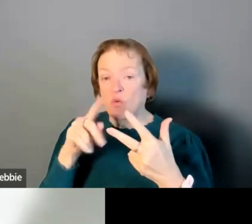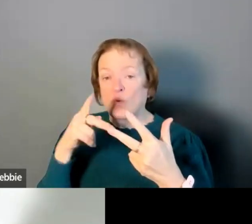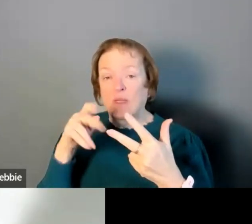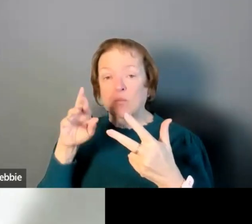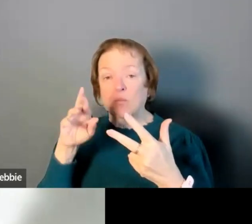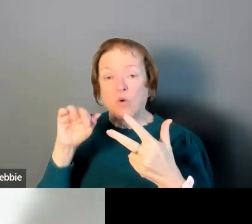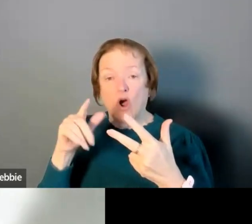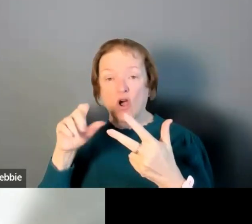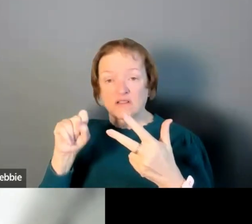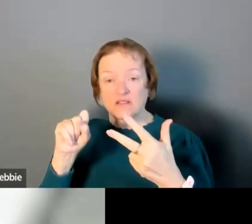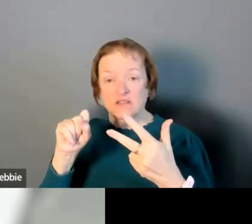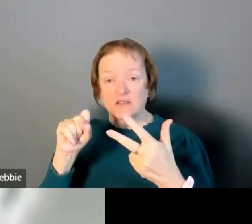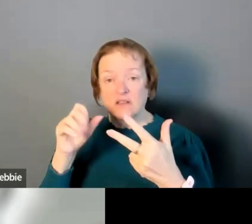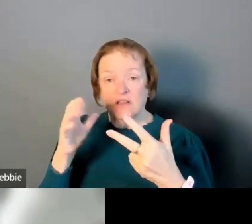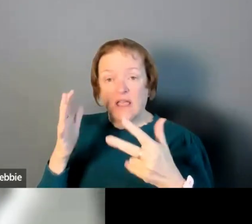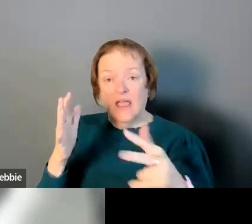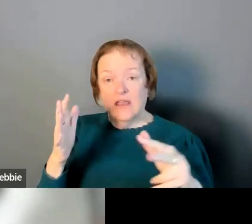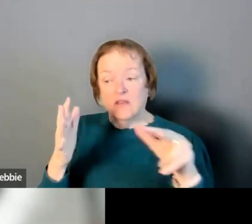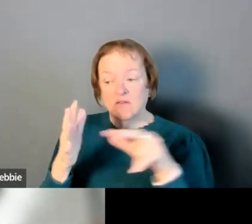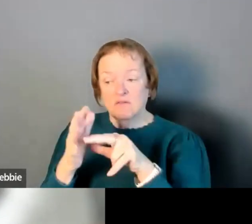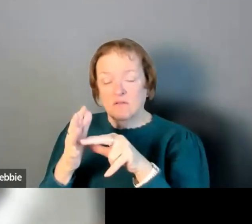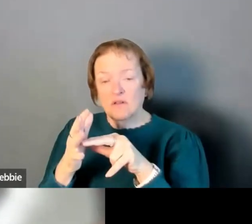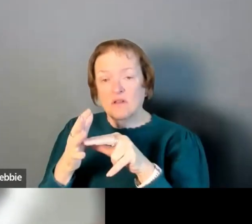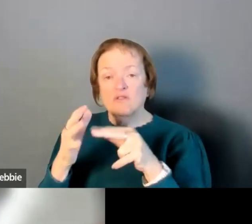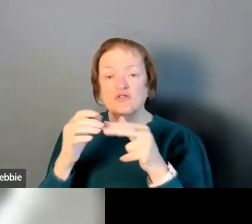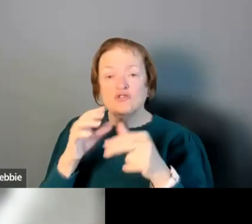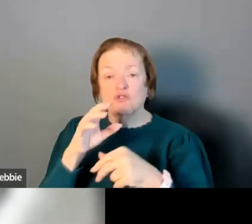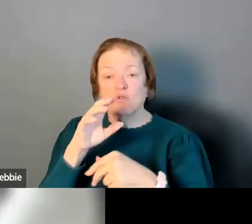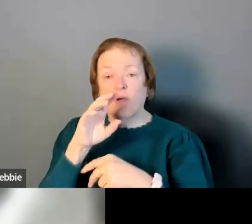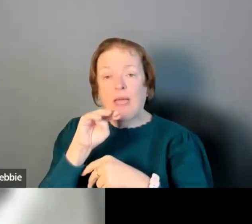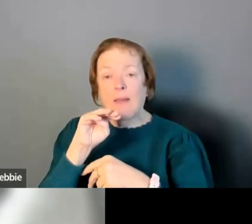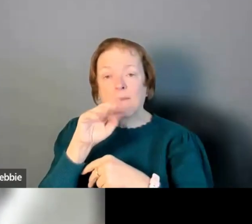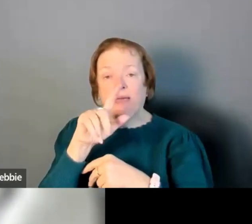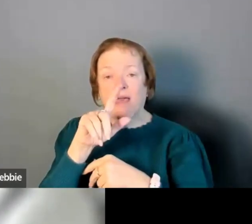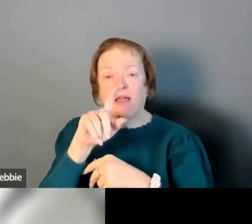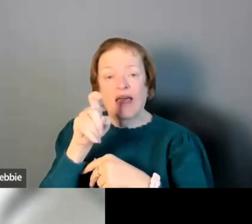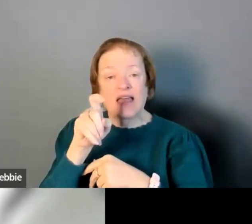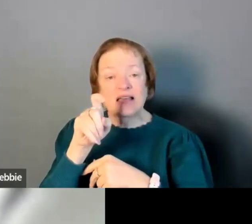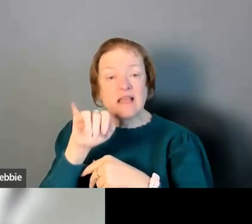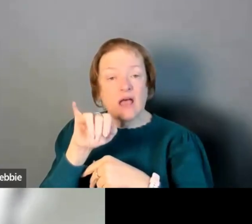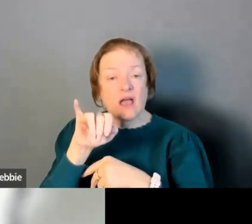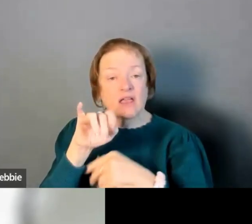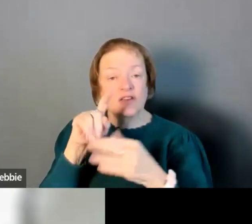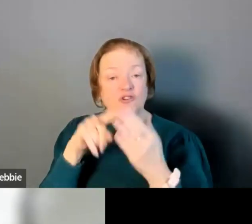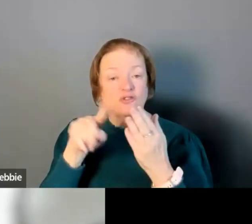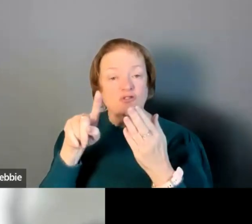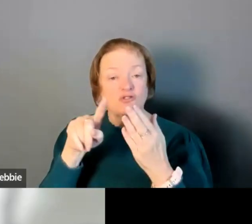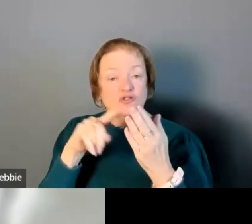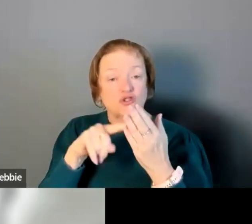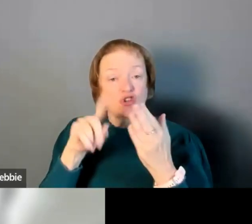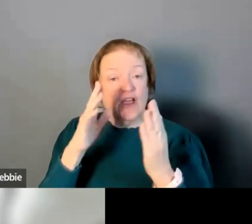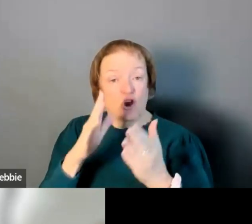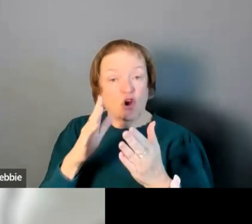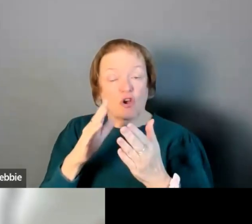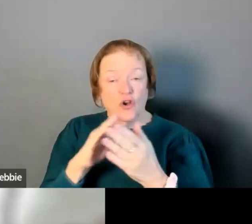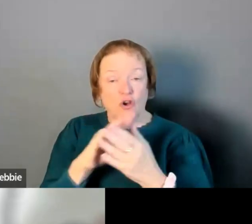and you put it into your MLxI checker. You just drop it in there like that.